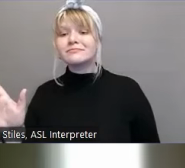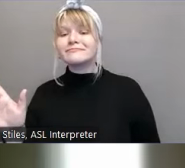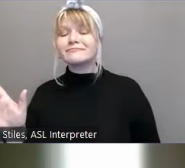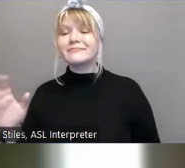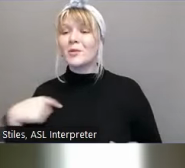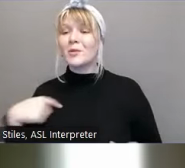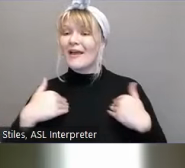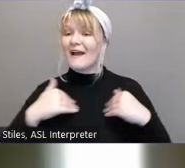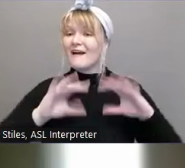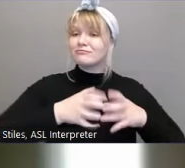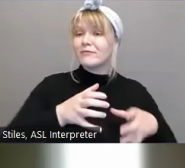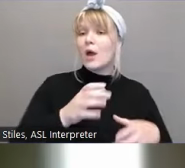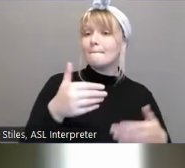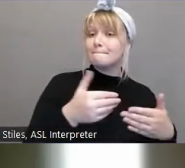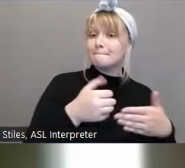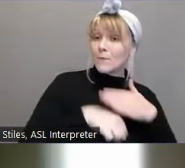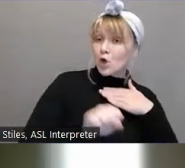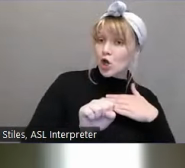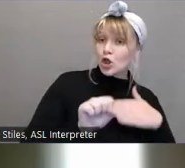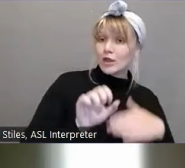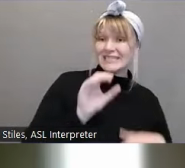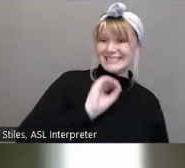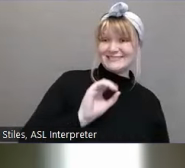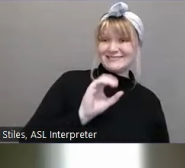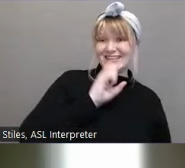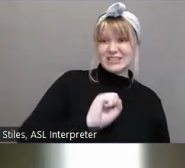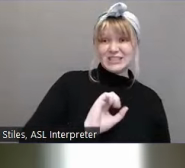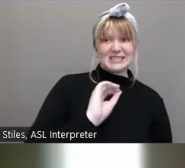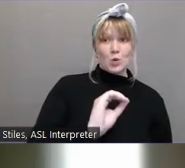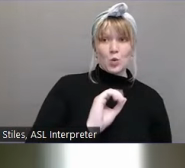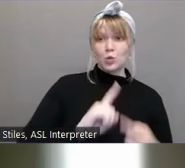We also work with ACCES-VR, which is our state vocational rehabilitation agency, so, we have